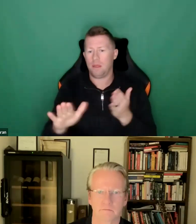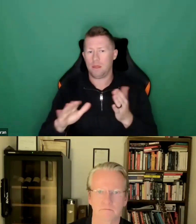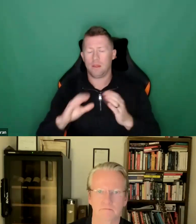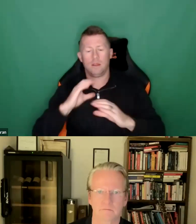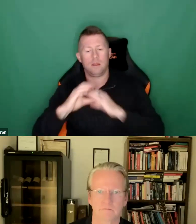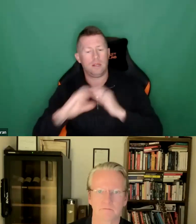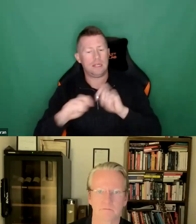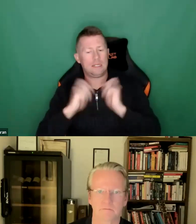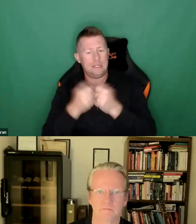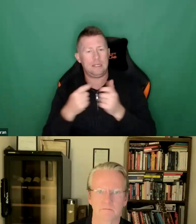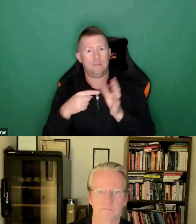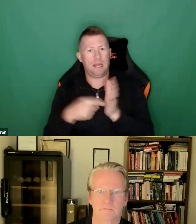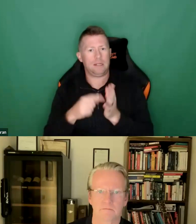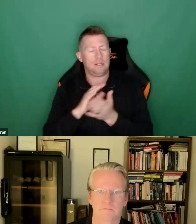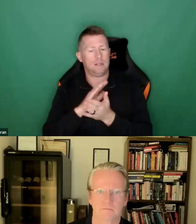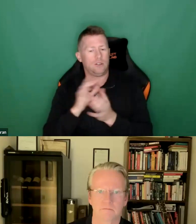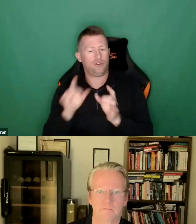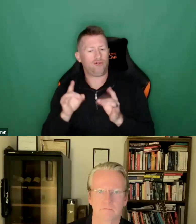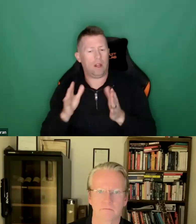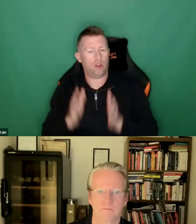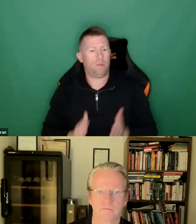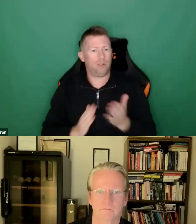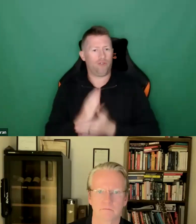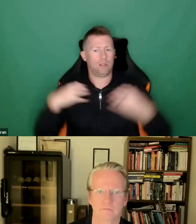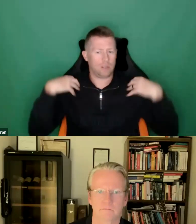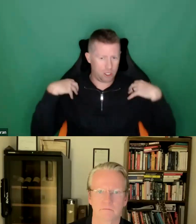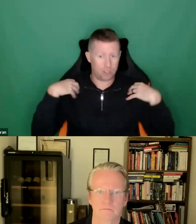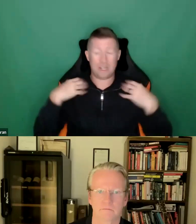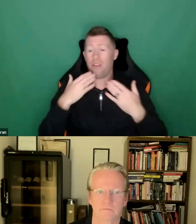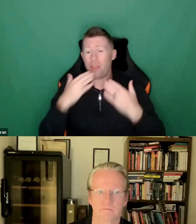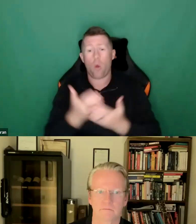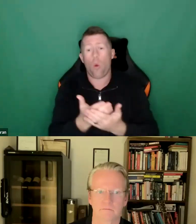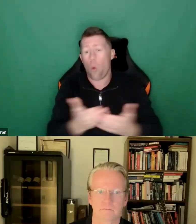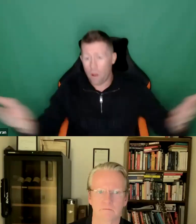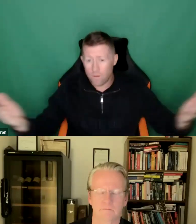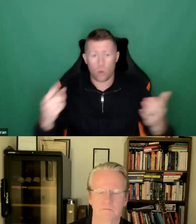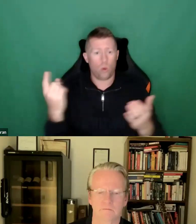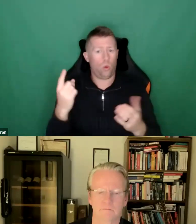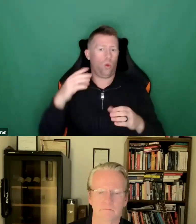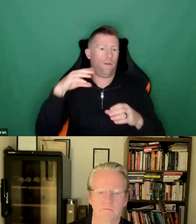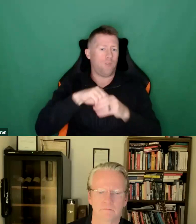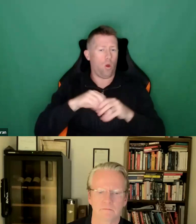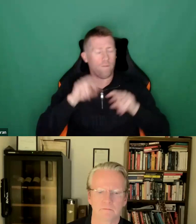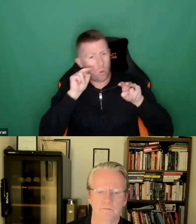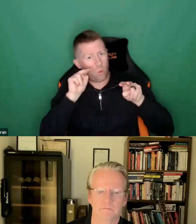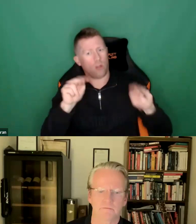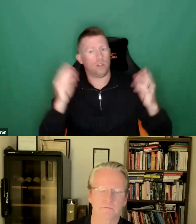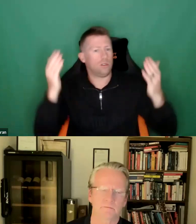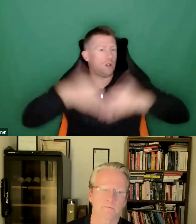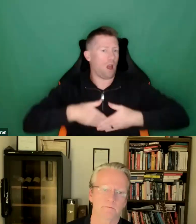say some quick other thank youse. To social deck, who have generally doubled as generously provided pro bono sport. For the webinar.